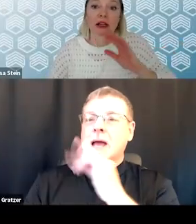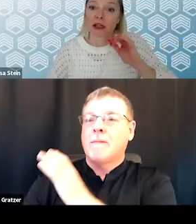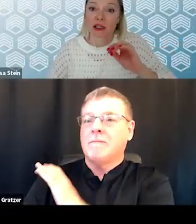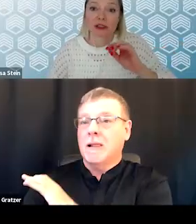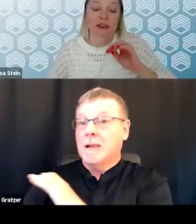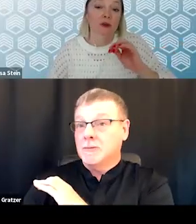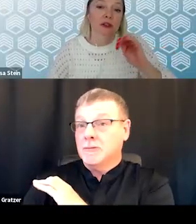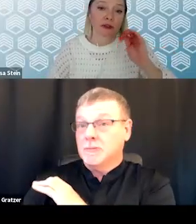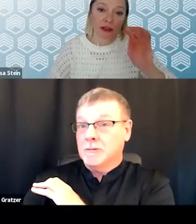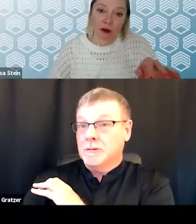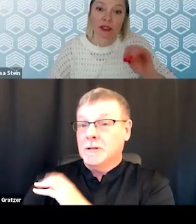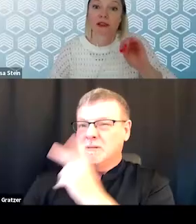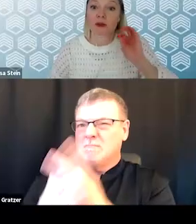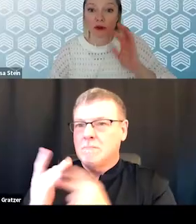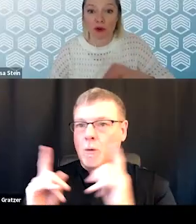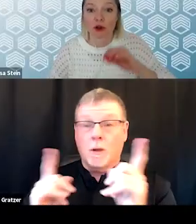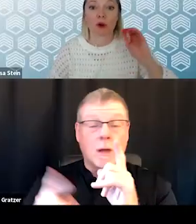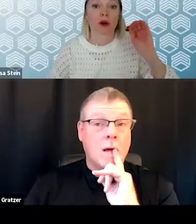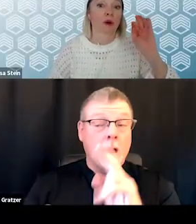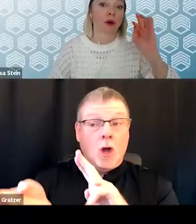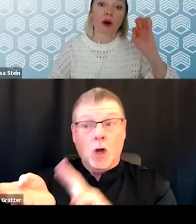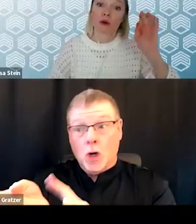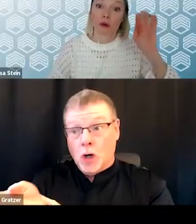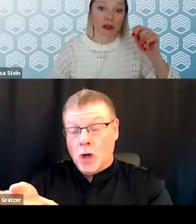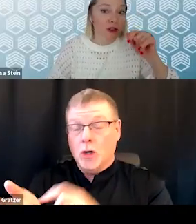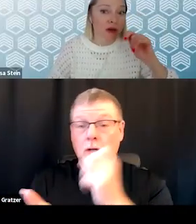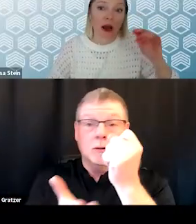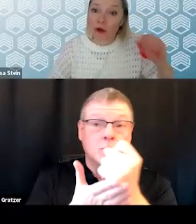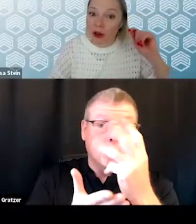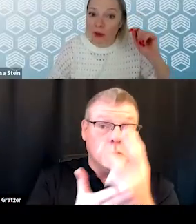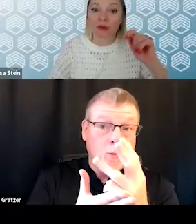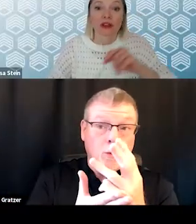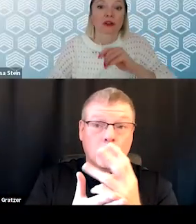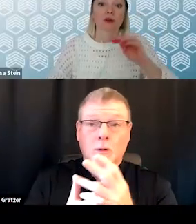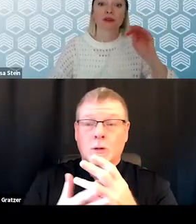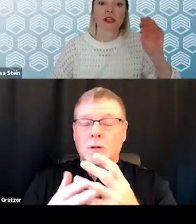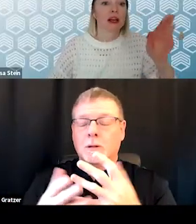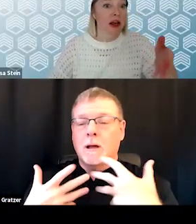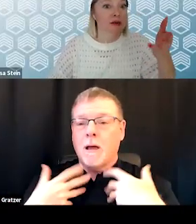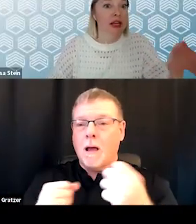are the clinicians exclusively nurses or social work or registered healthcare professionals?